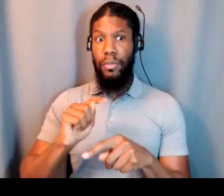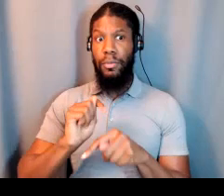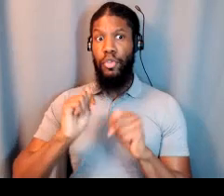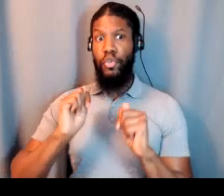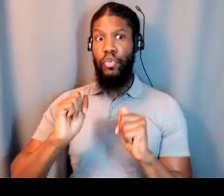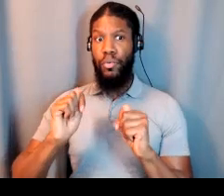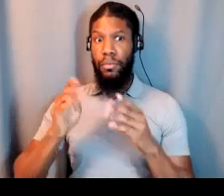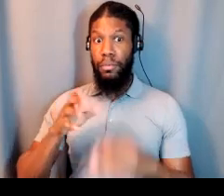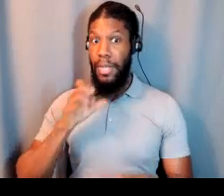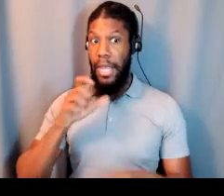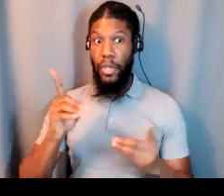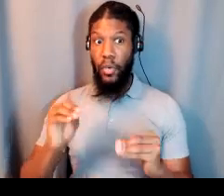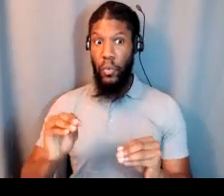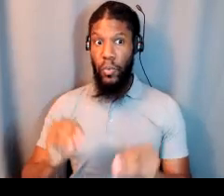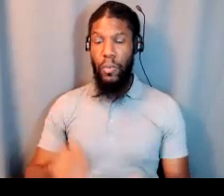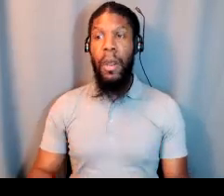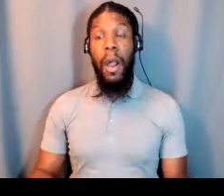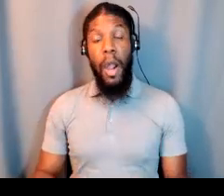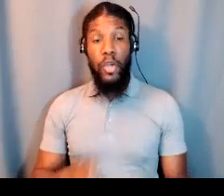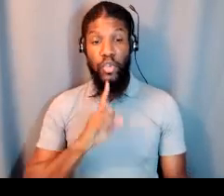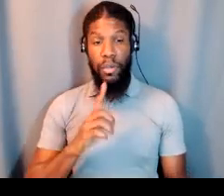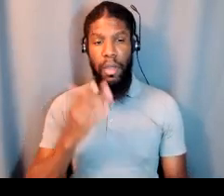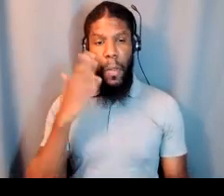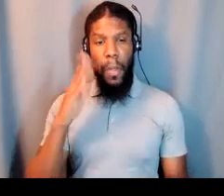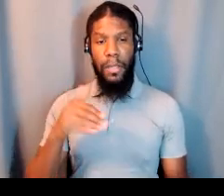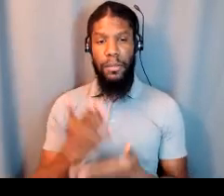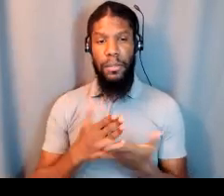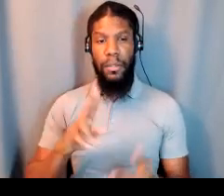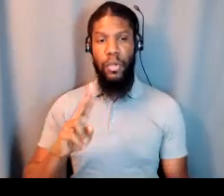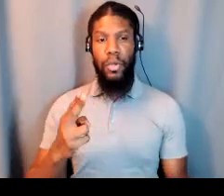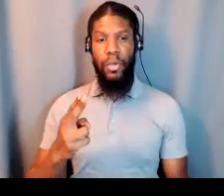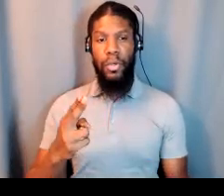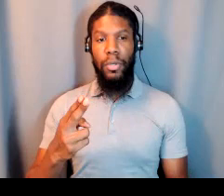of UHV [University of Houston-Victoria] tutors in this webinar. And I know they can't unmute, but they could definitely tell you